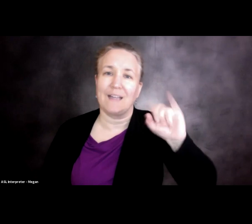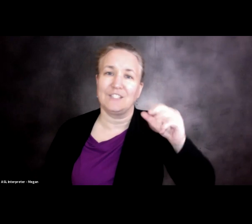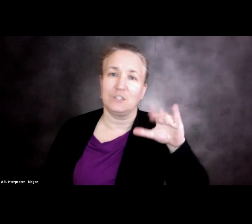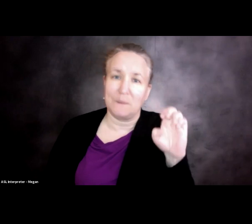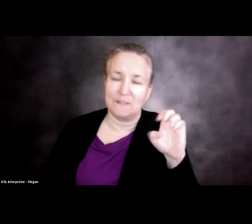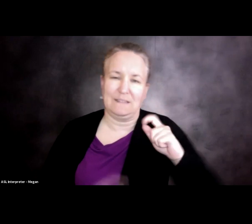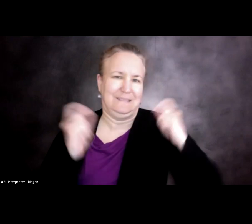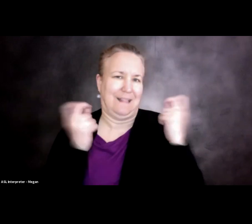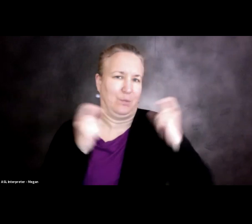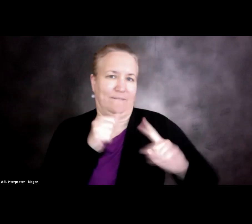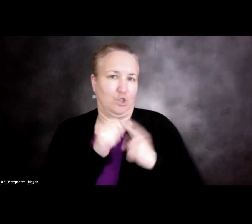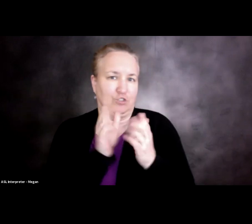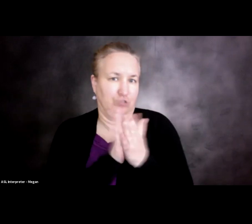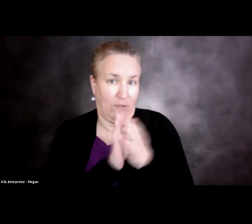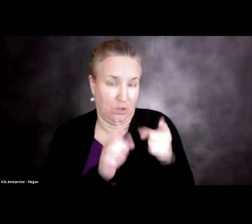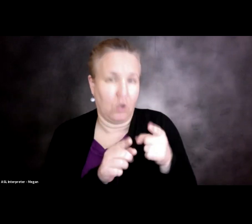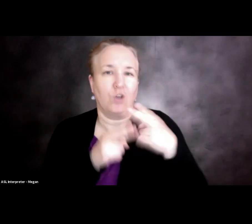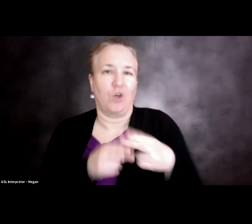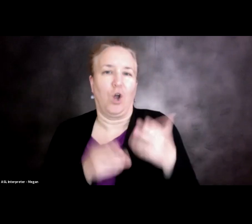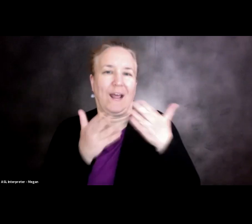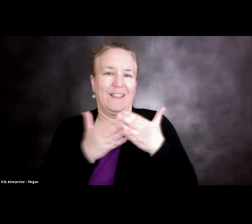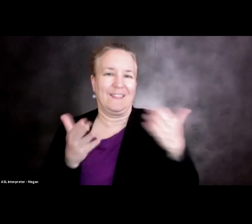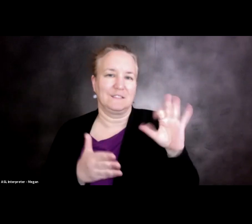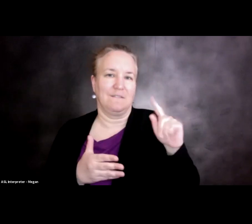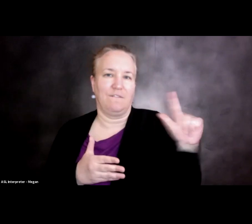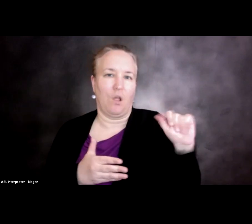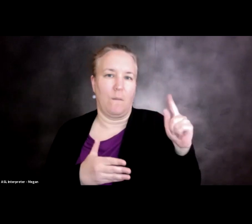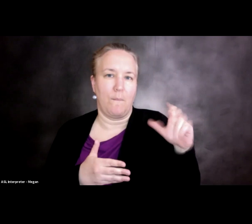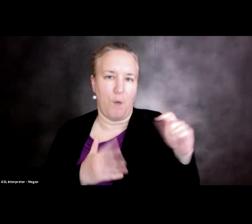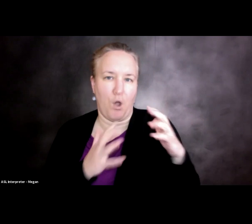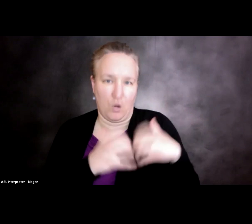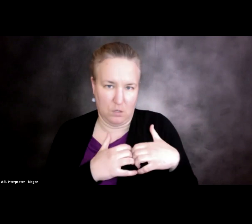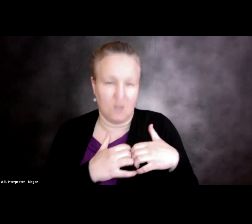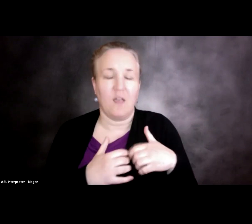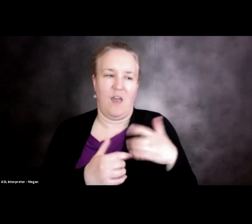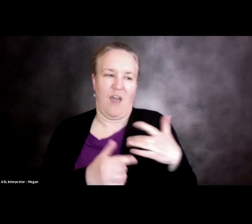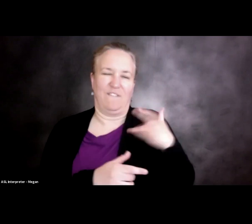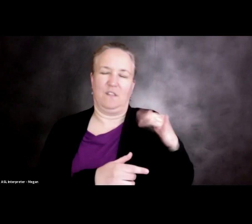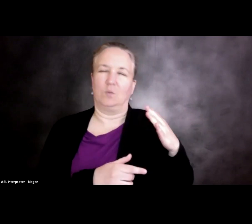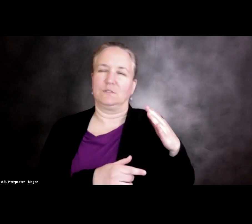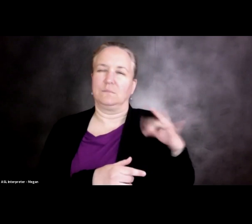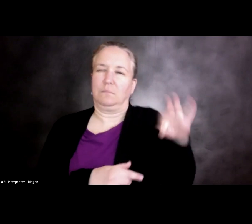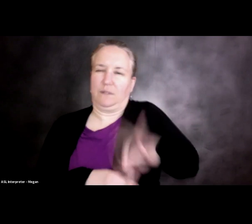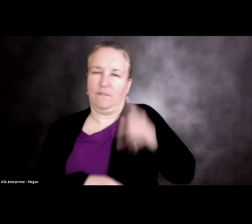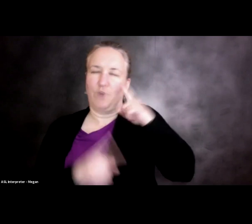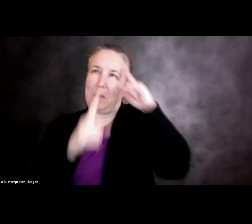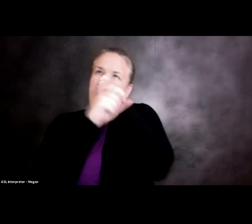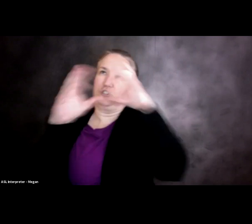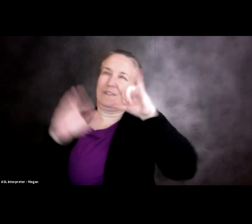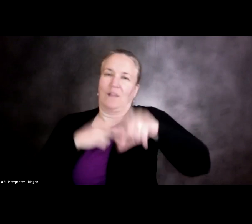novel, Things Fall Apart, that I found useful for imagining such encounters